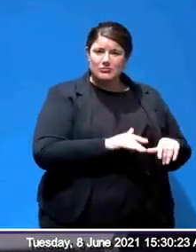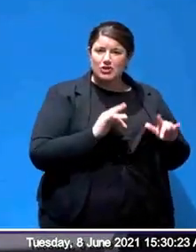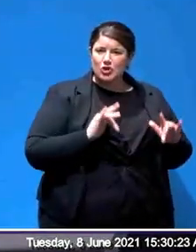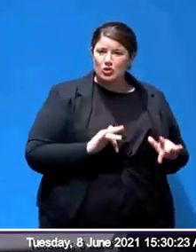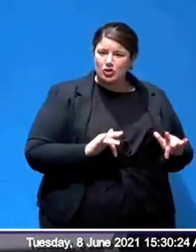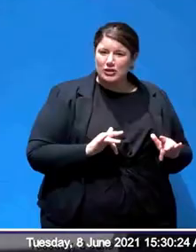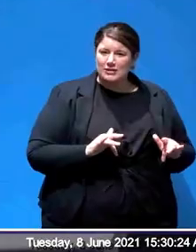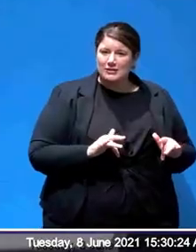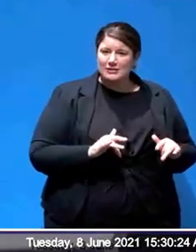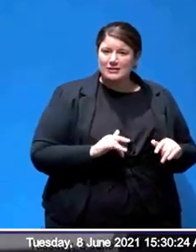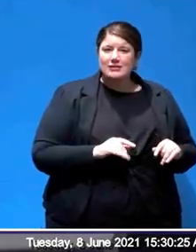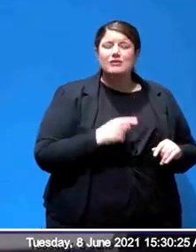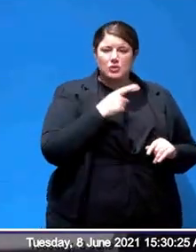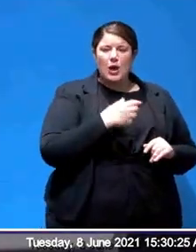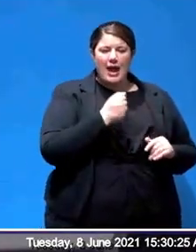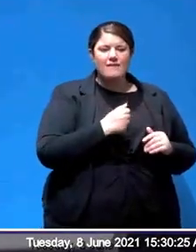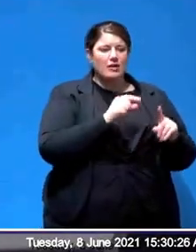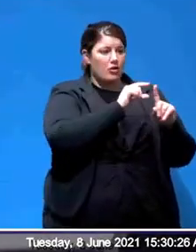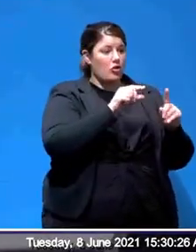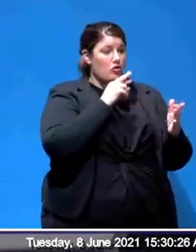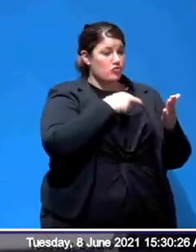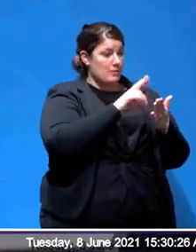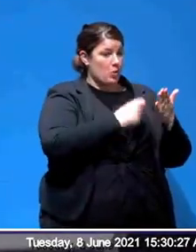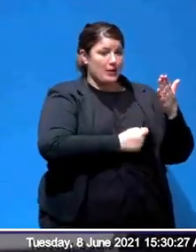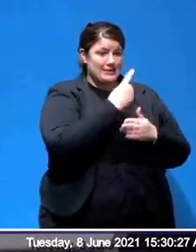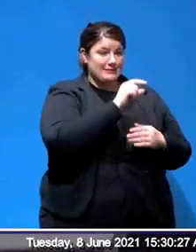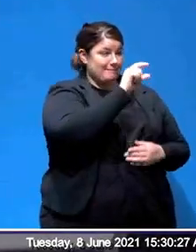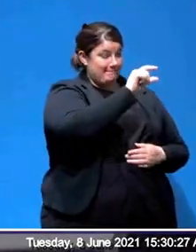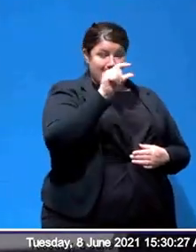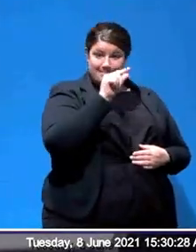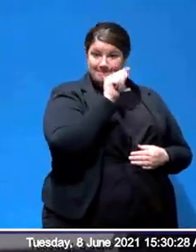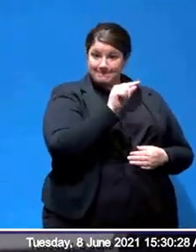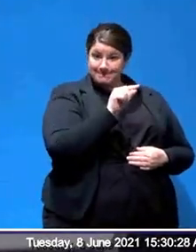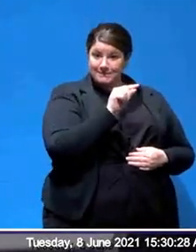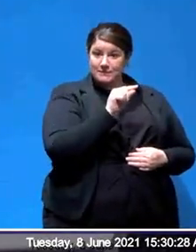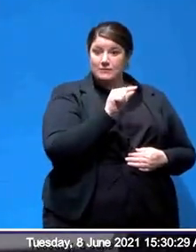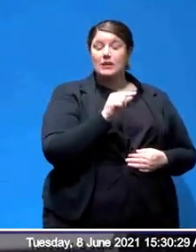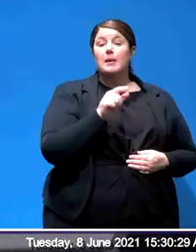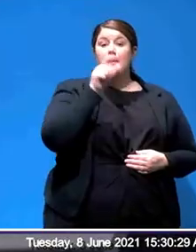has a process to it, where you've got the person who will log that RiskMan in